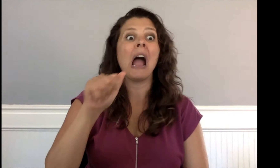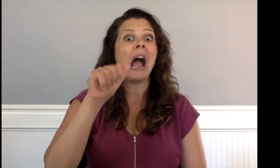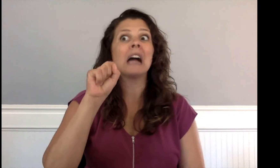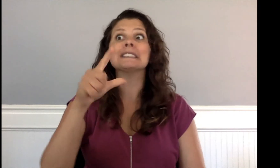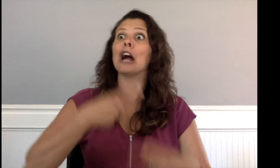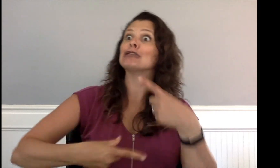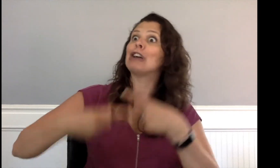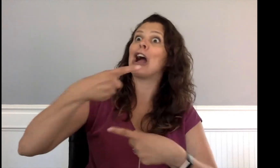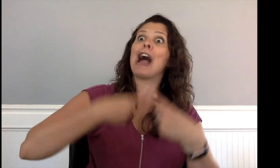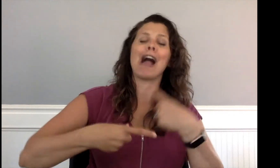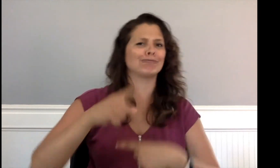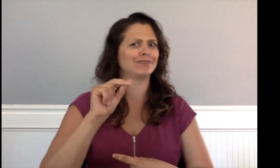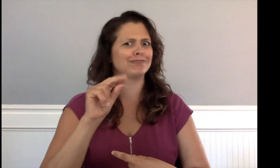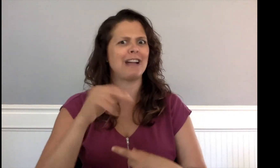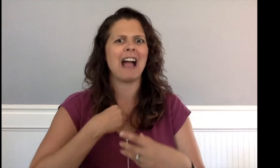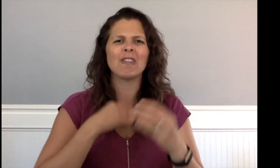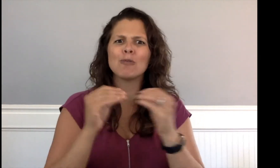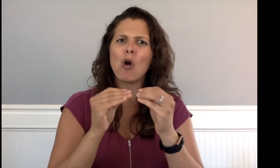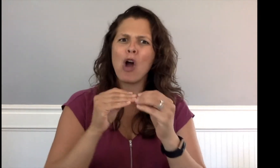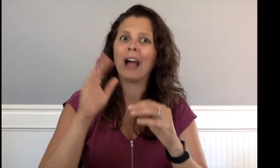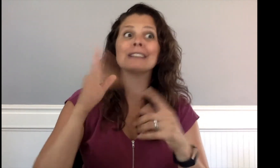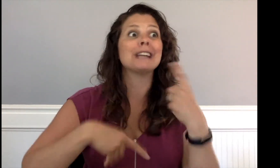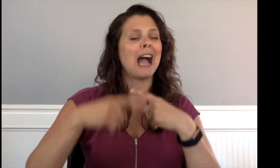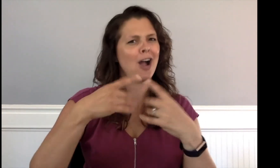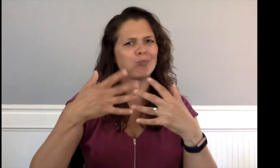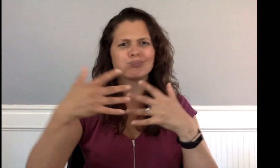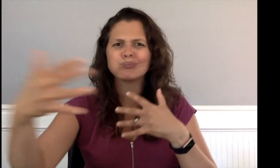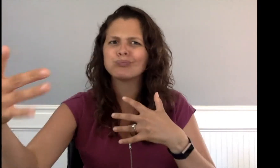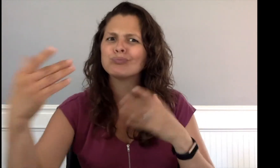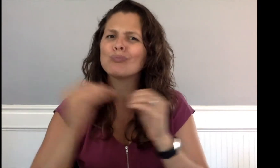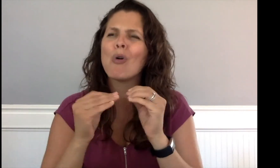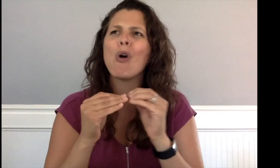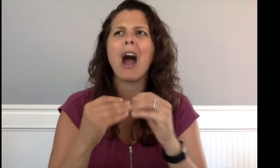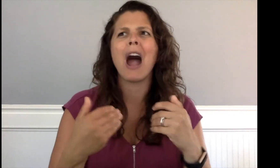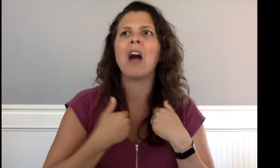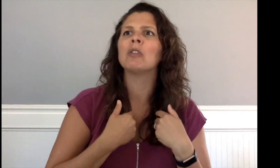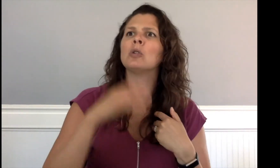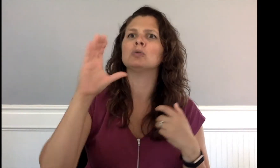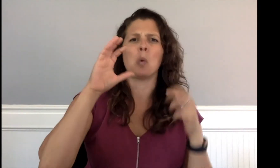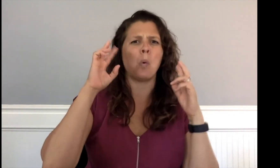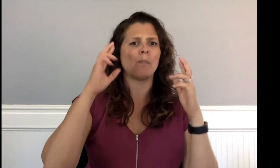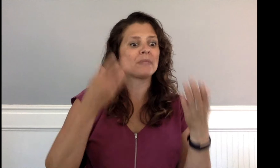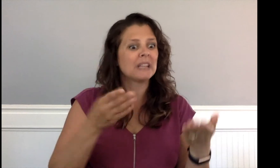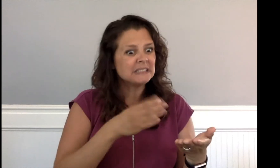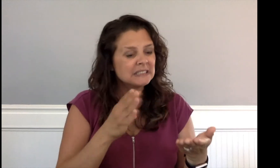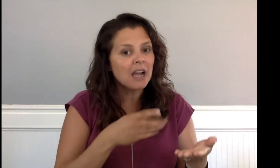was more to ASL than just signs. Charlie hoped this